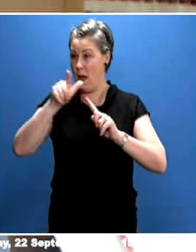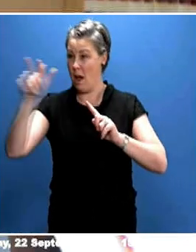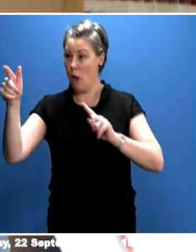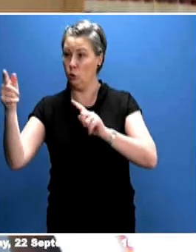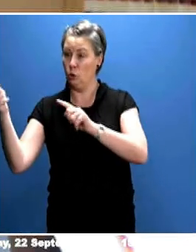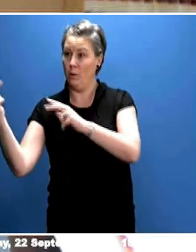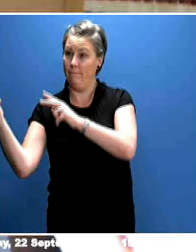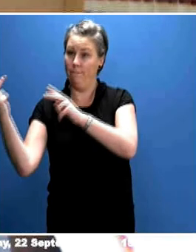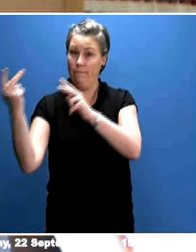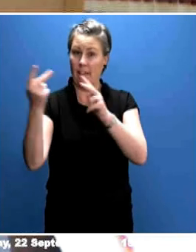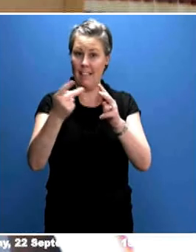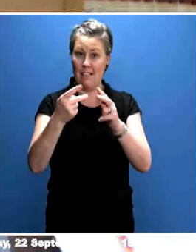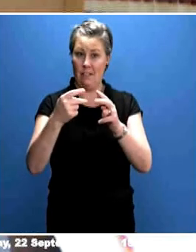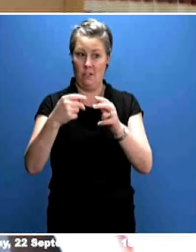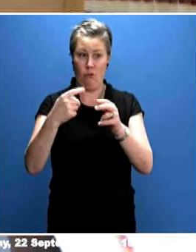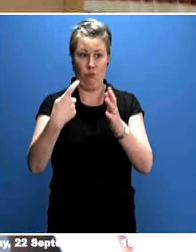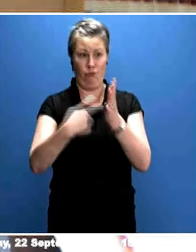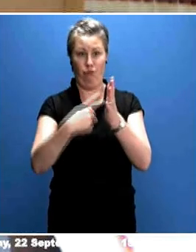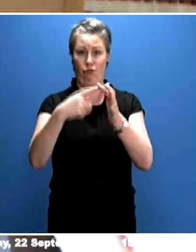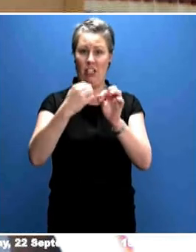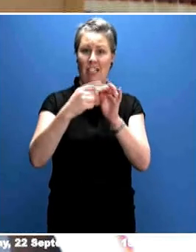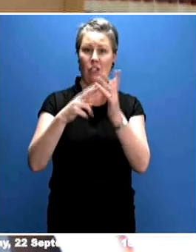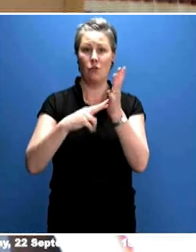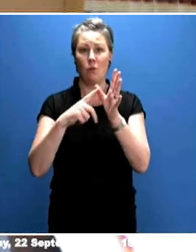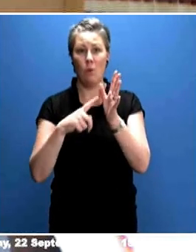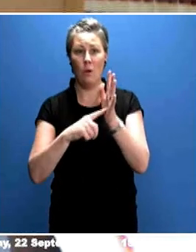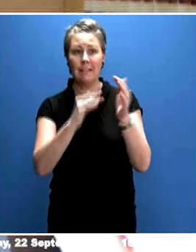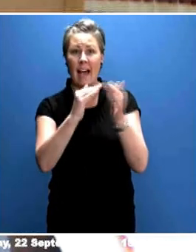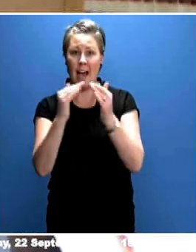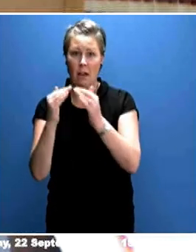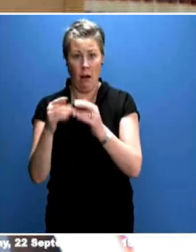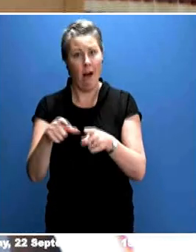Do you think there should be specific funding available for that to